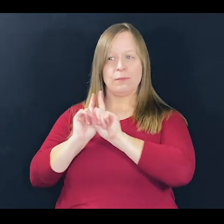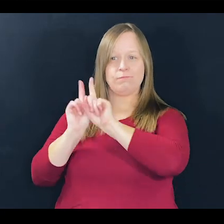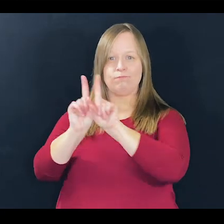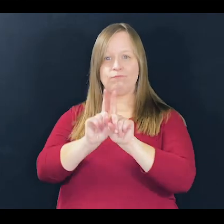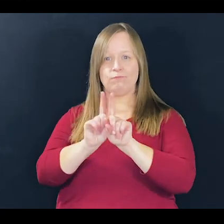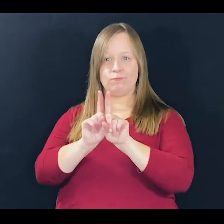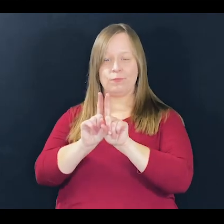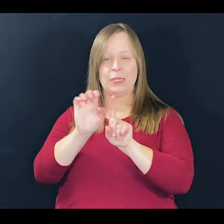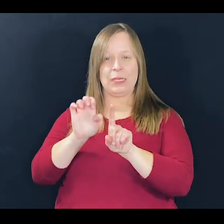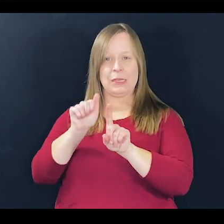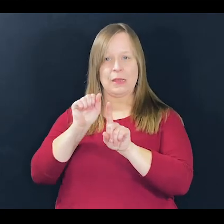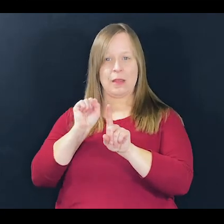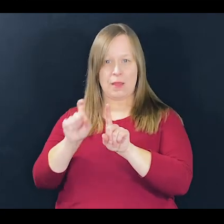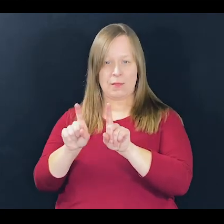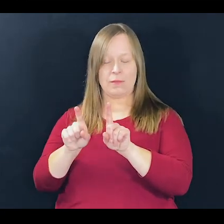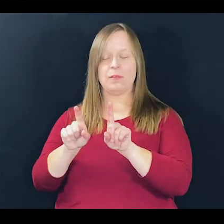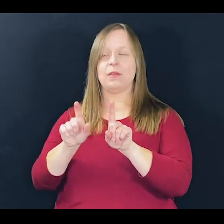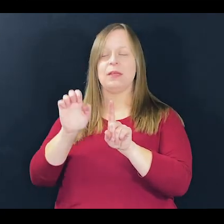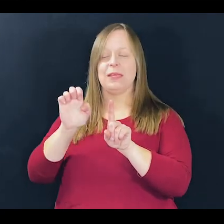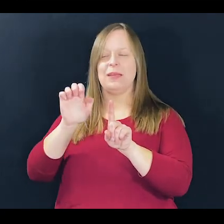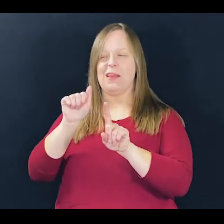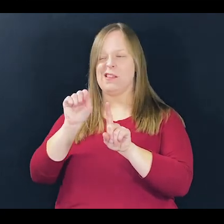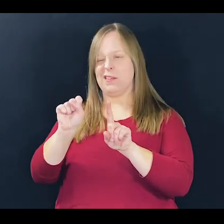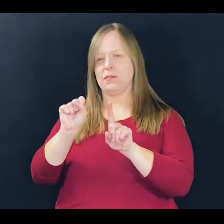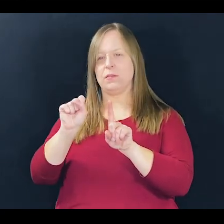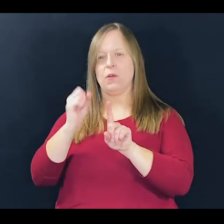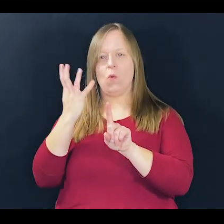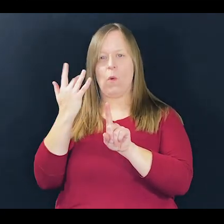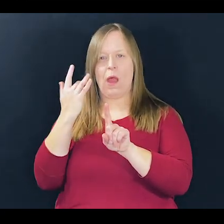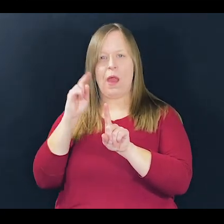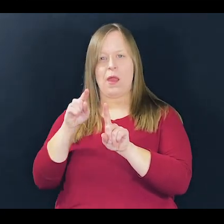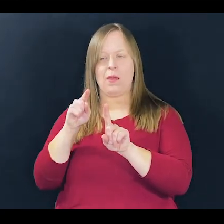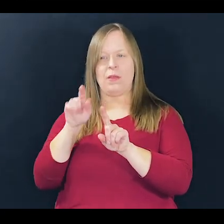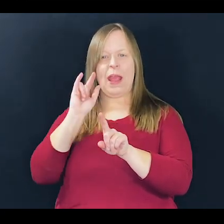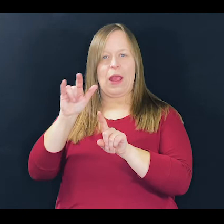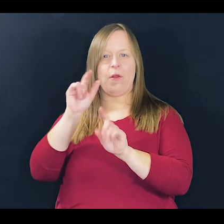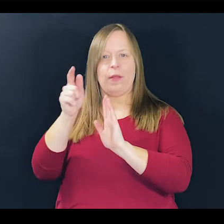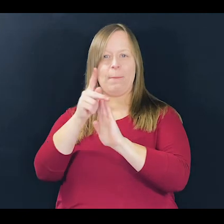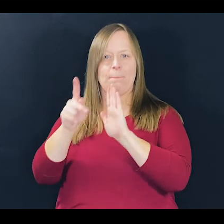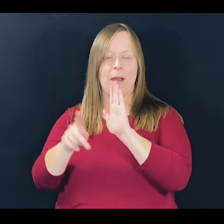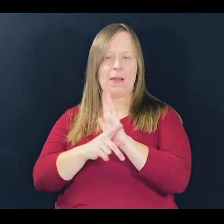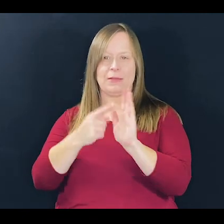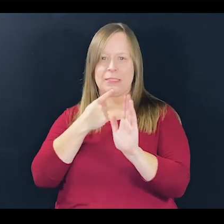by your emotional support animal based on whatever the airline's policy says.